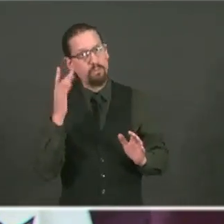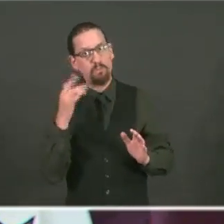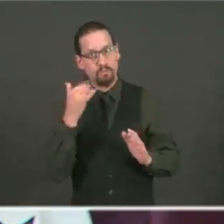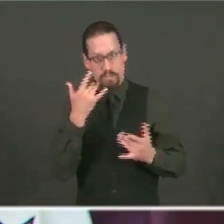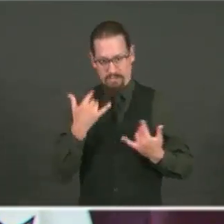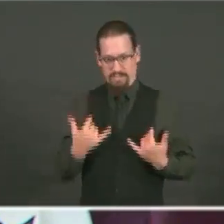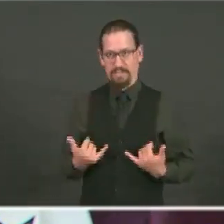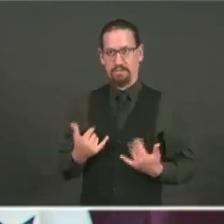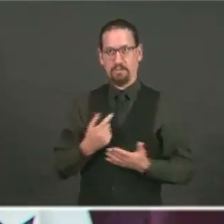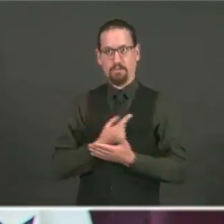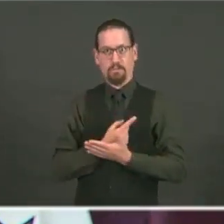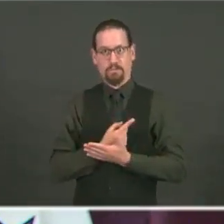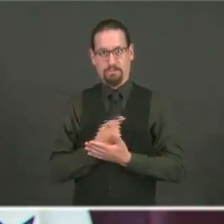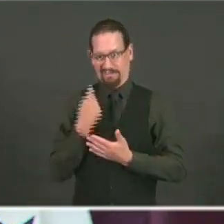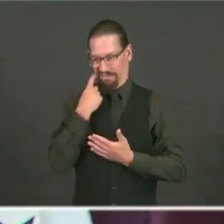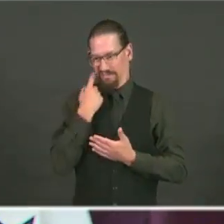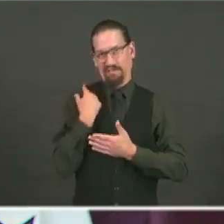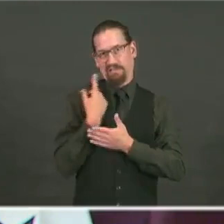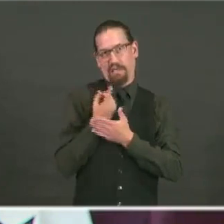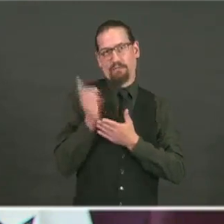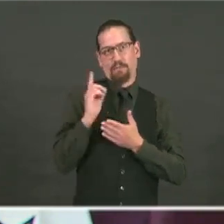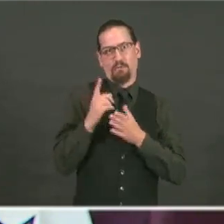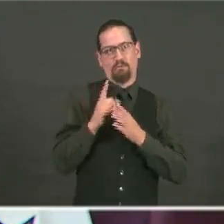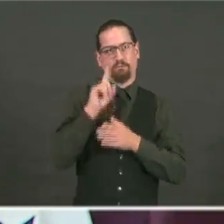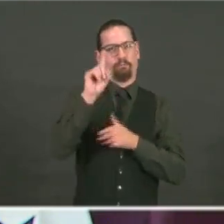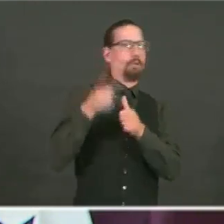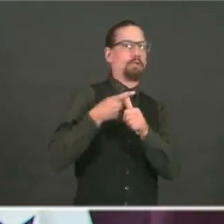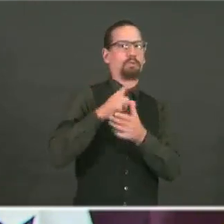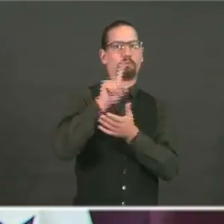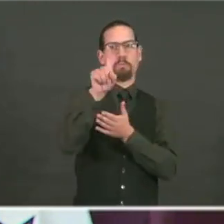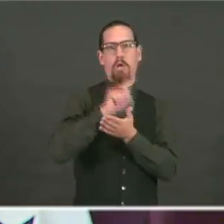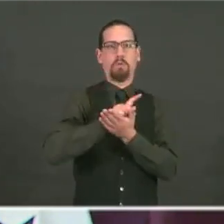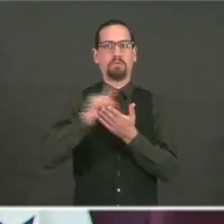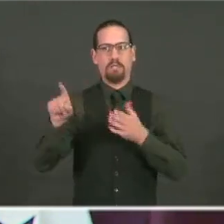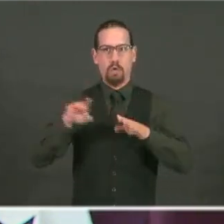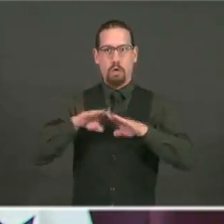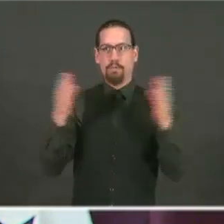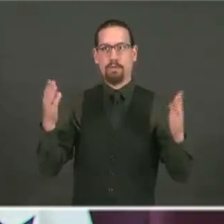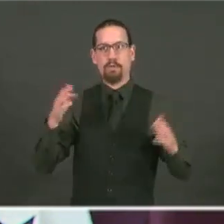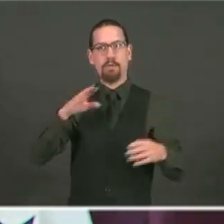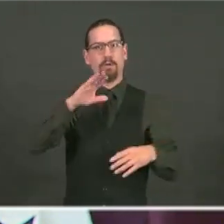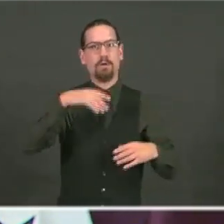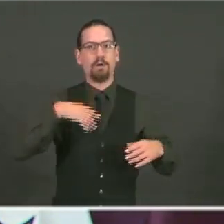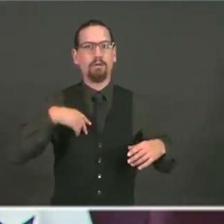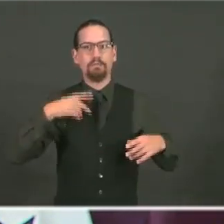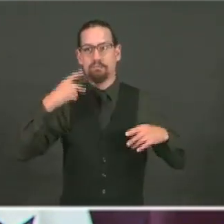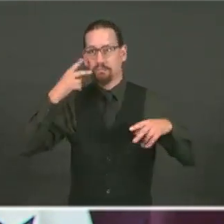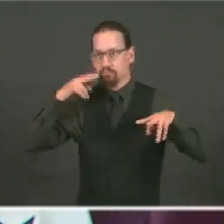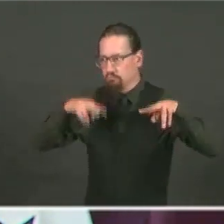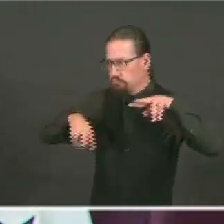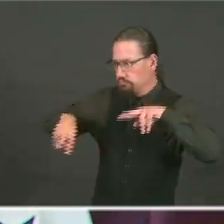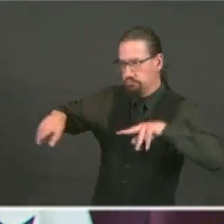FIRST ALTHOUGH IT HAS ONLY BEEN ONE WEEK AND I REALIZE IT HAS ONLY BEEN ONE WEEK, AT THIS